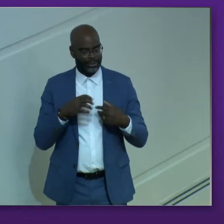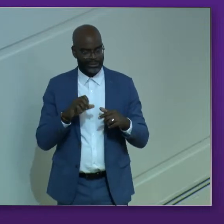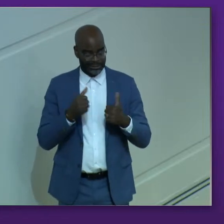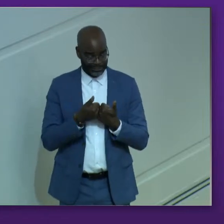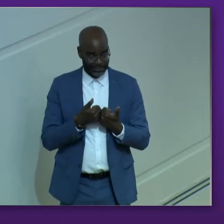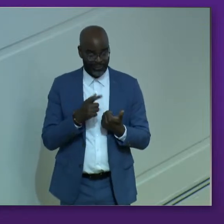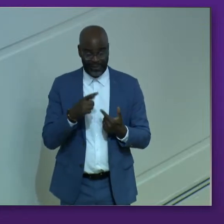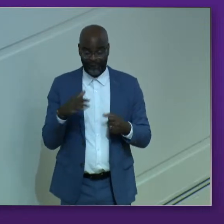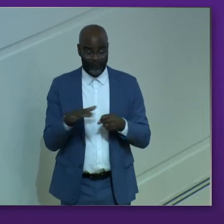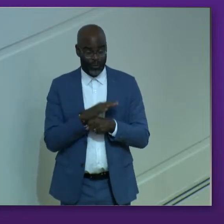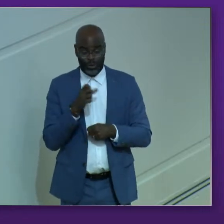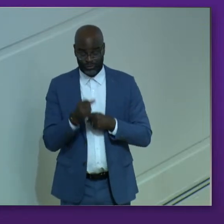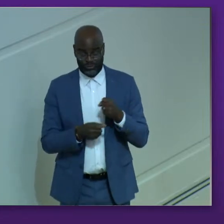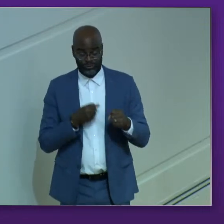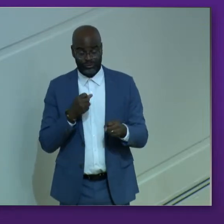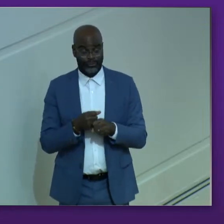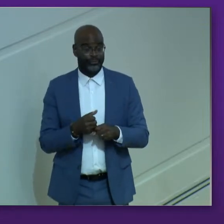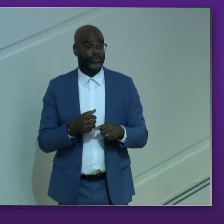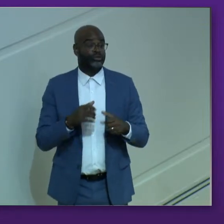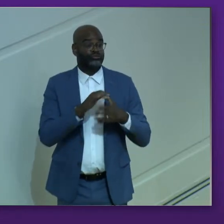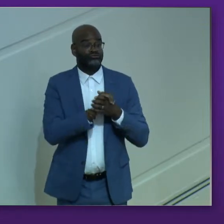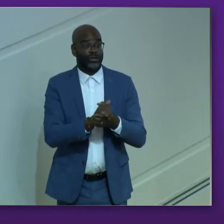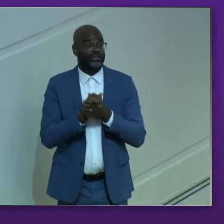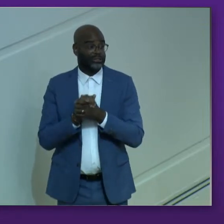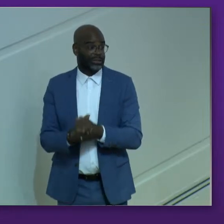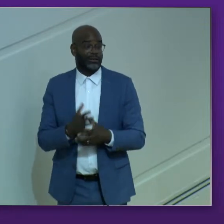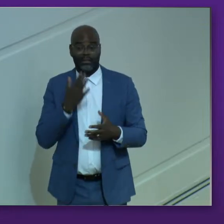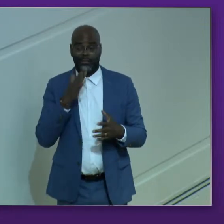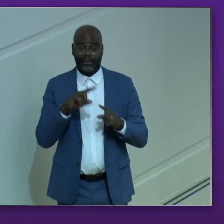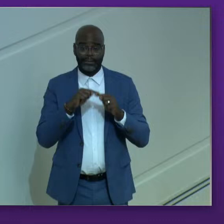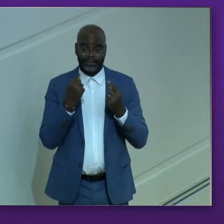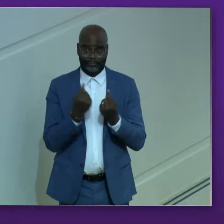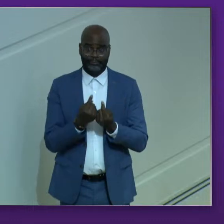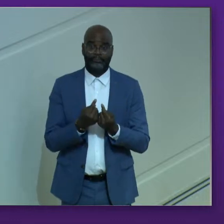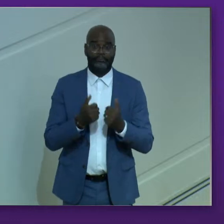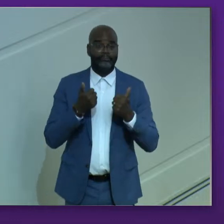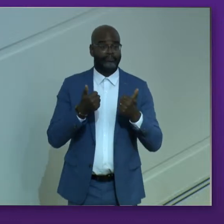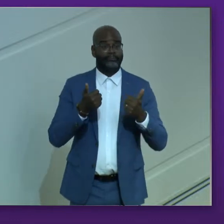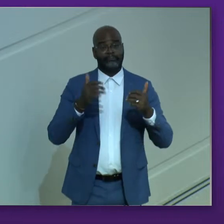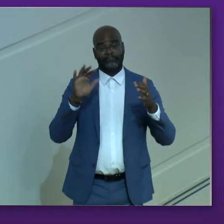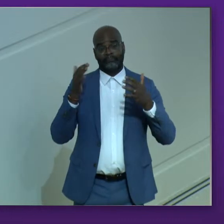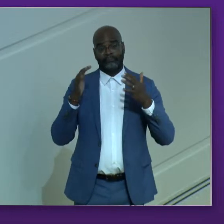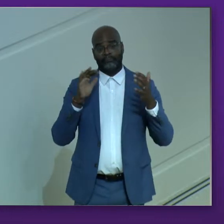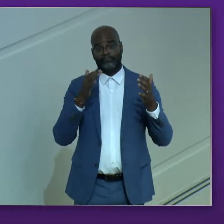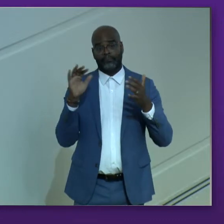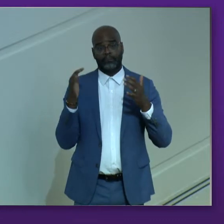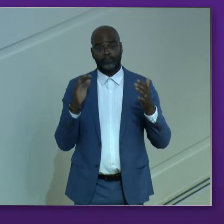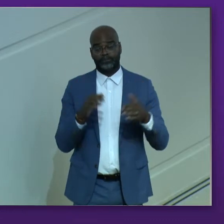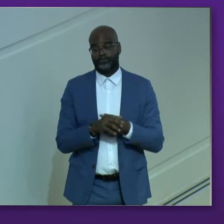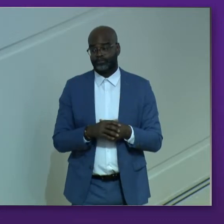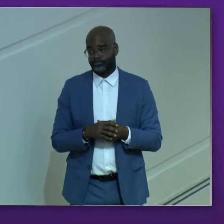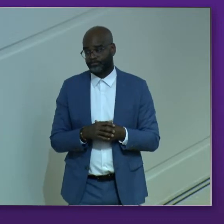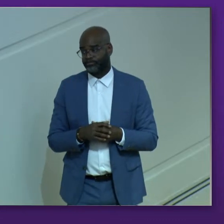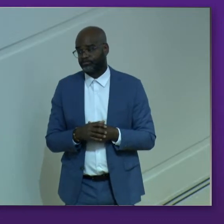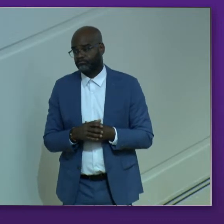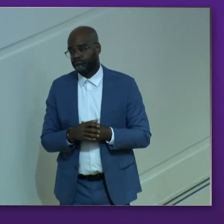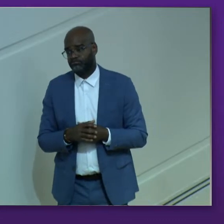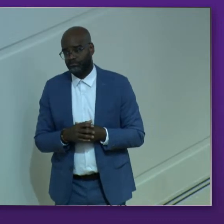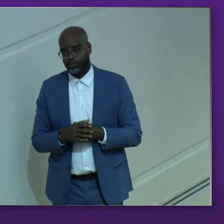VICTIMS OF A SUPPOSEDLY TRAINING DERAILMENTS. PATIENTS WERE TRANSFERRED BY VOLUNTEERS FROM ROCKVILLE